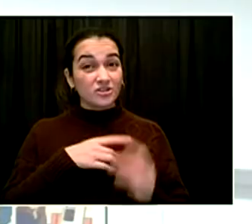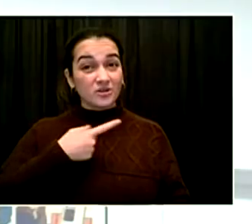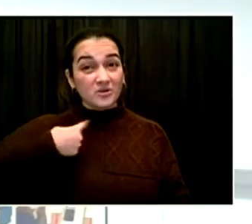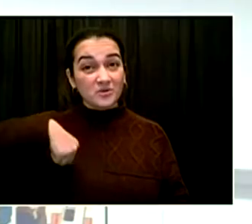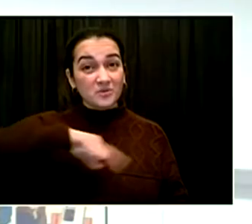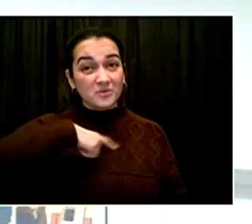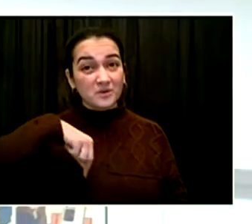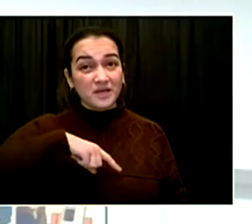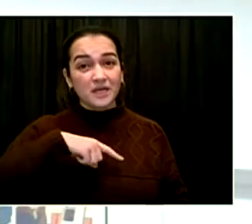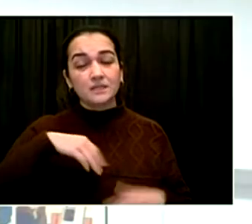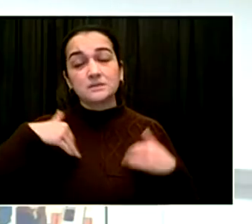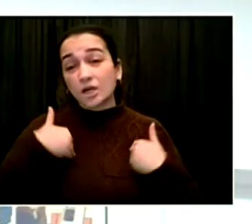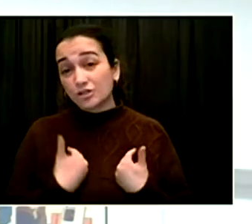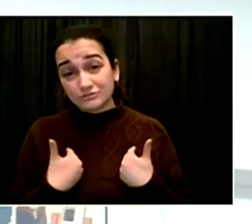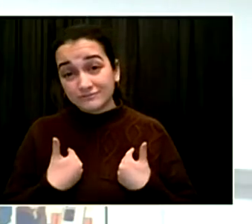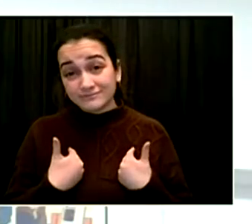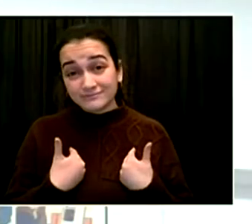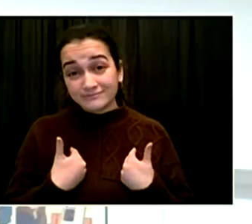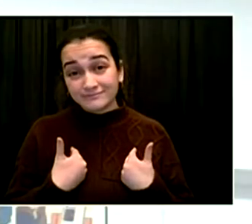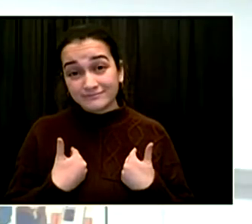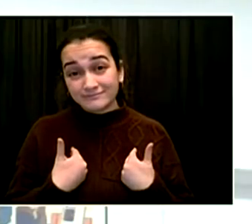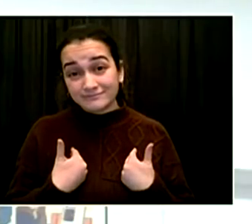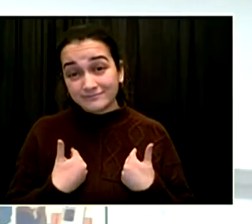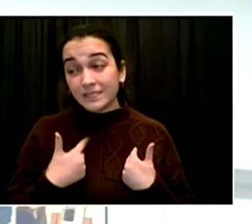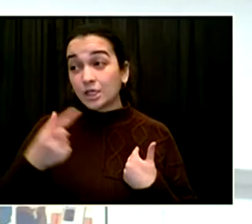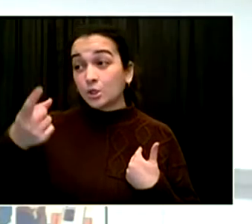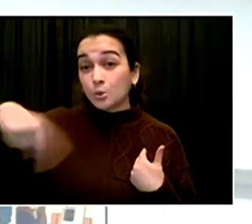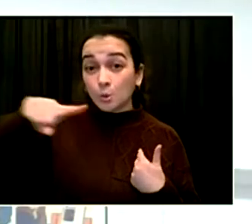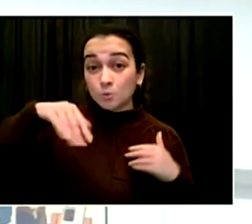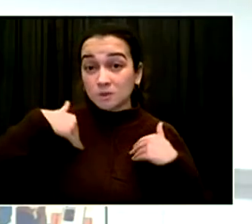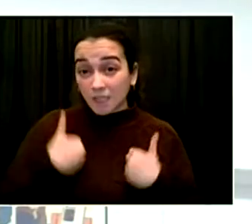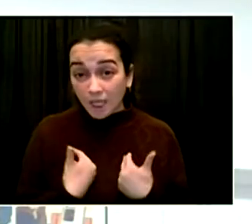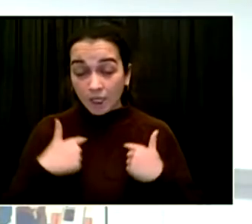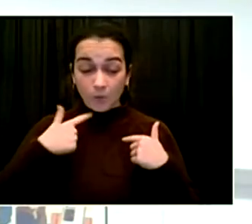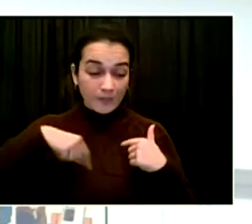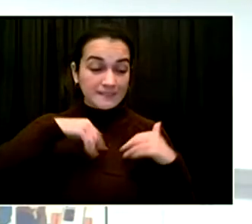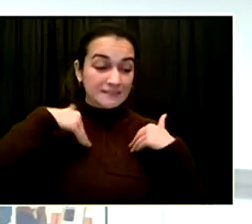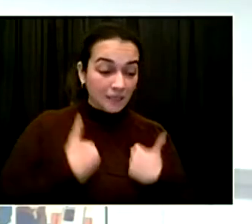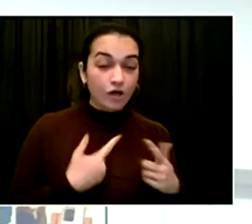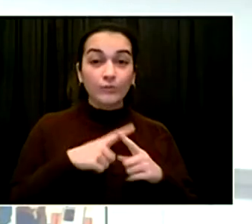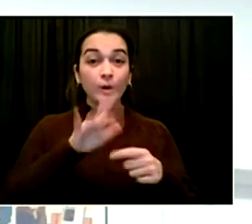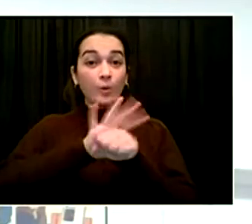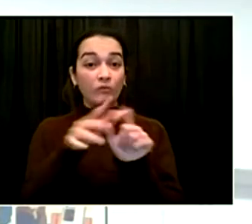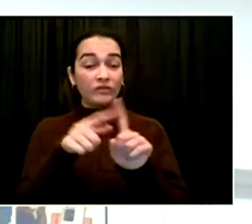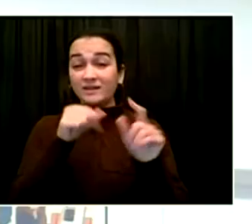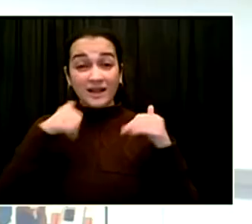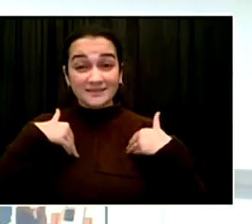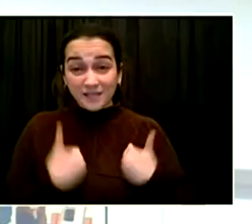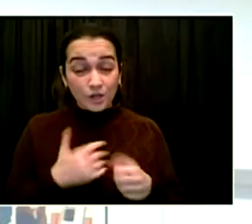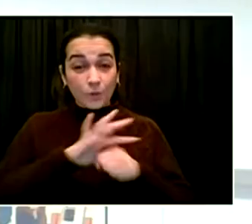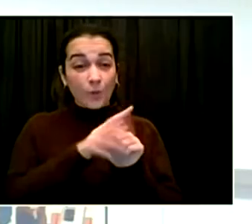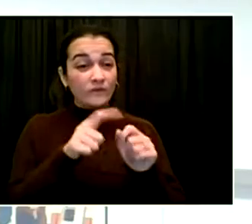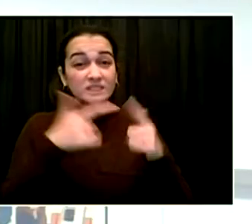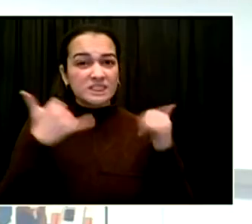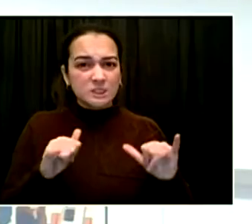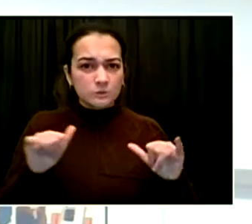FATIGUE AND THE VIRUS IS NOT TIRED OF US AND WE'LL HAVE TO TAKE THAT INTO ACCOUNT AND